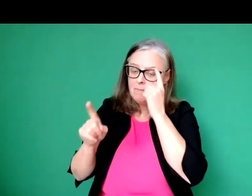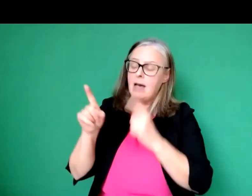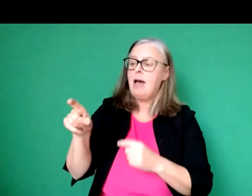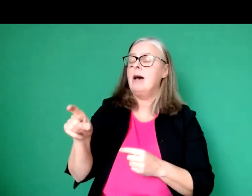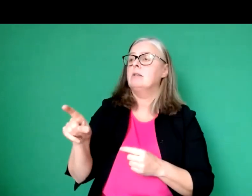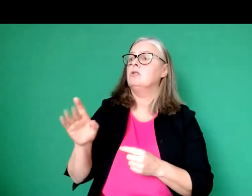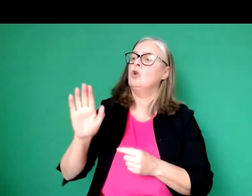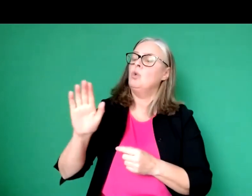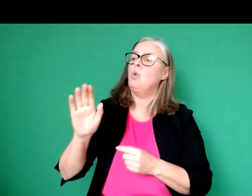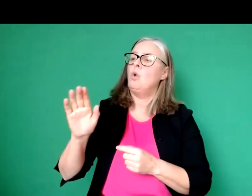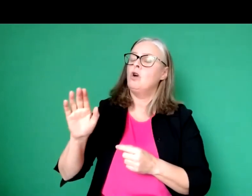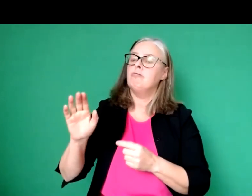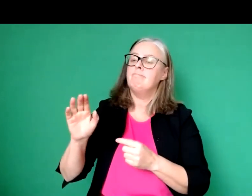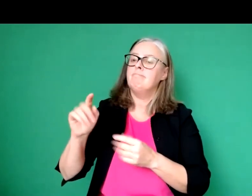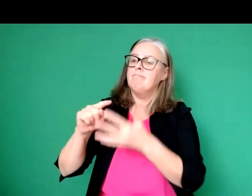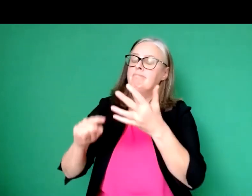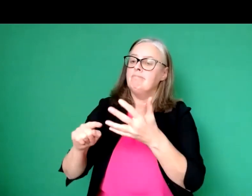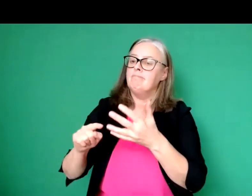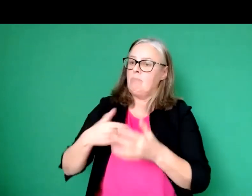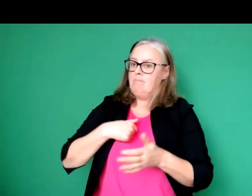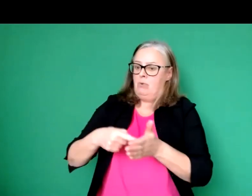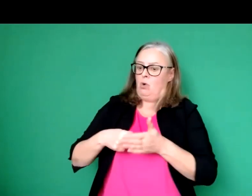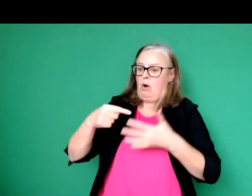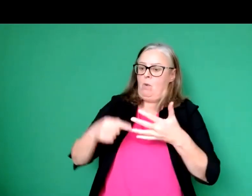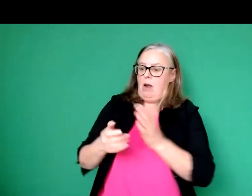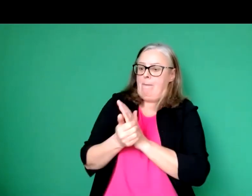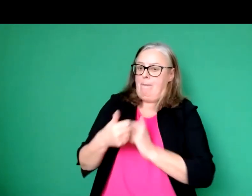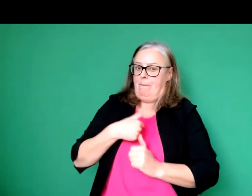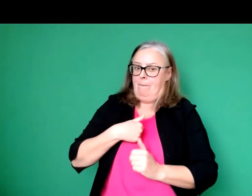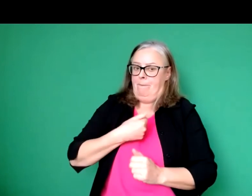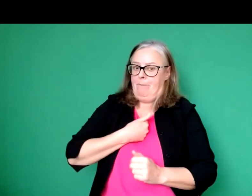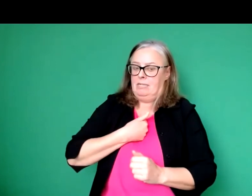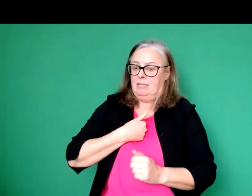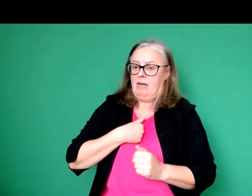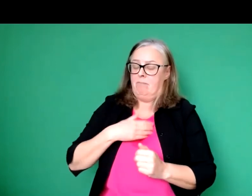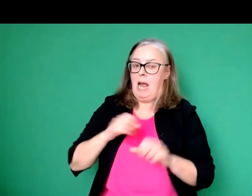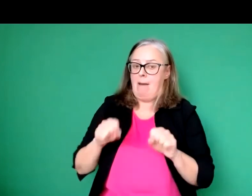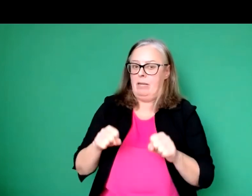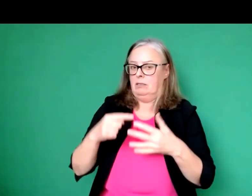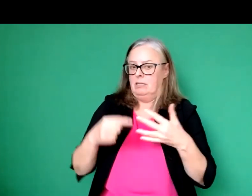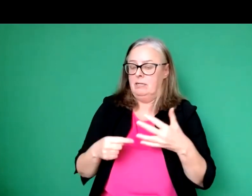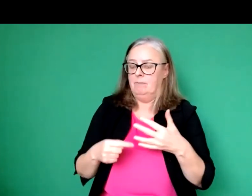abilities i would have to have and and it was basically if i had been working with dogs